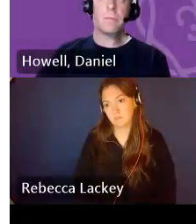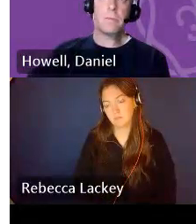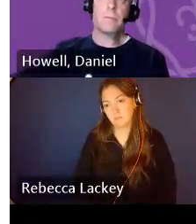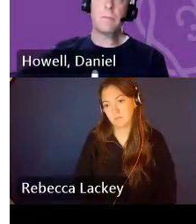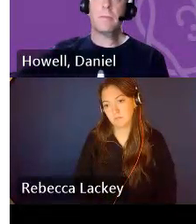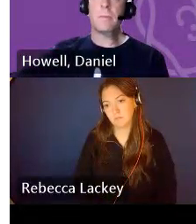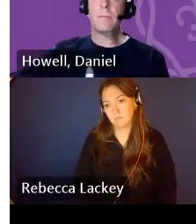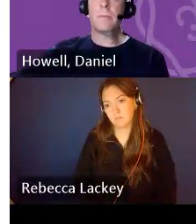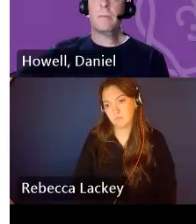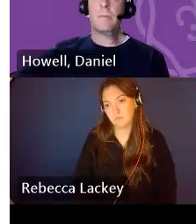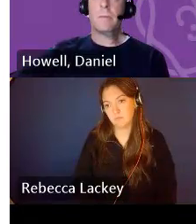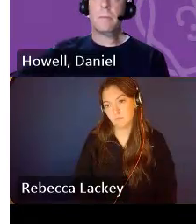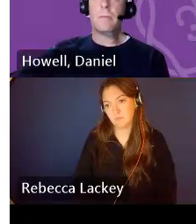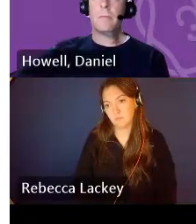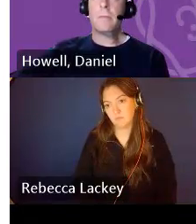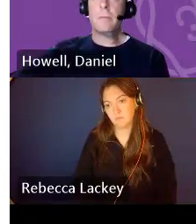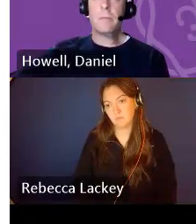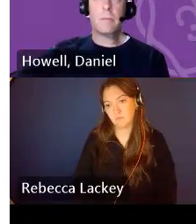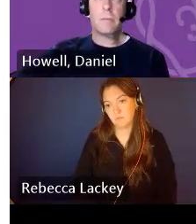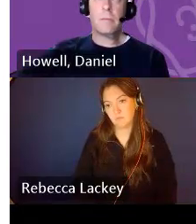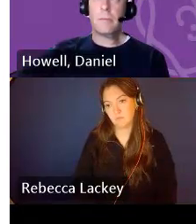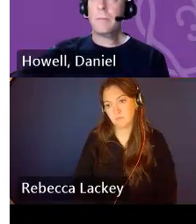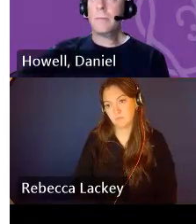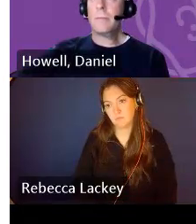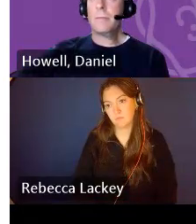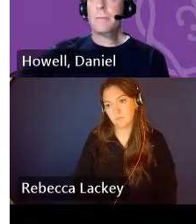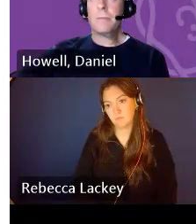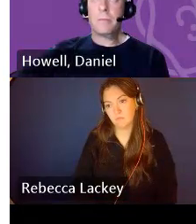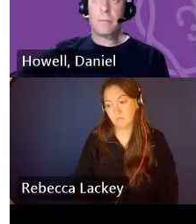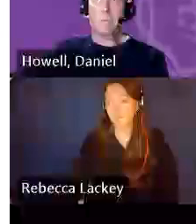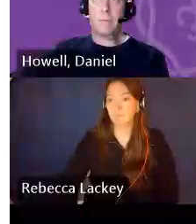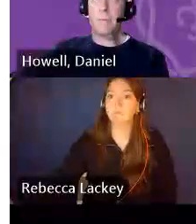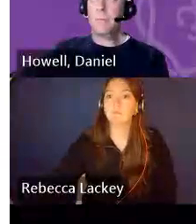Another